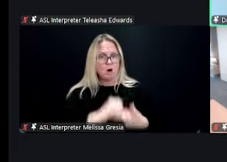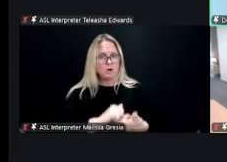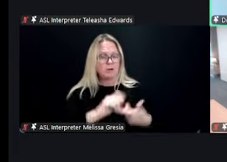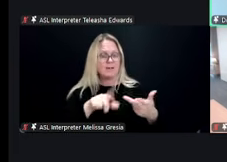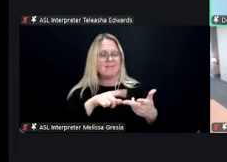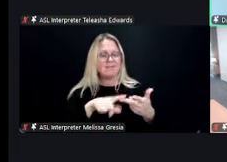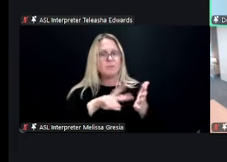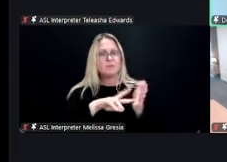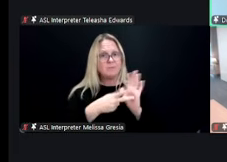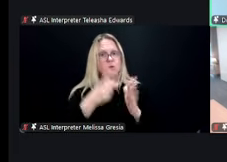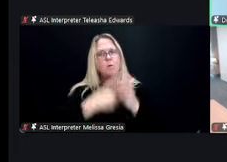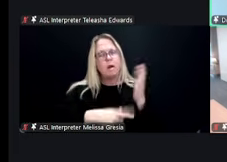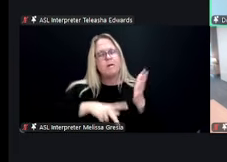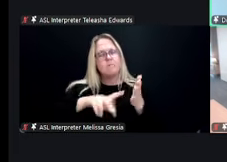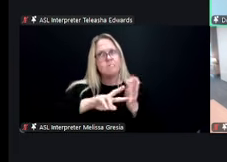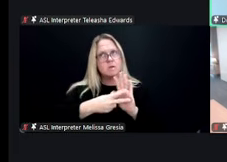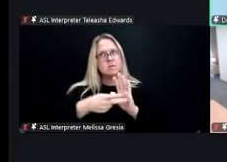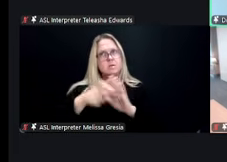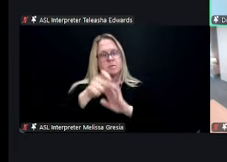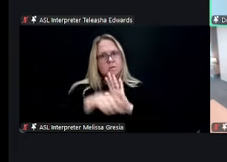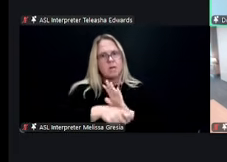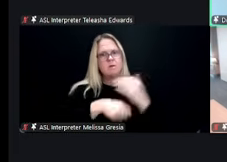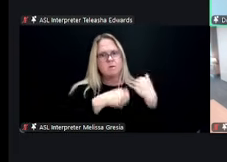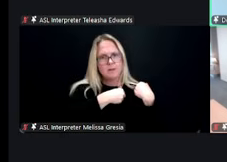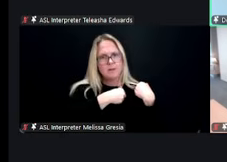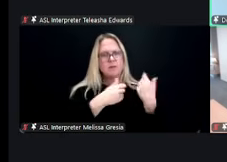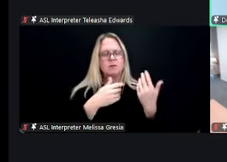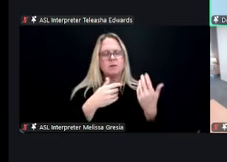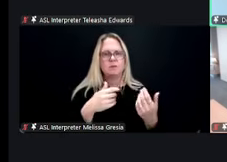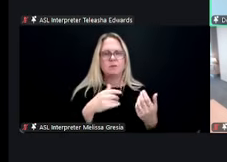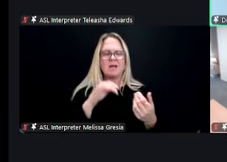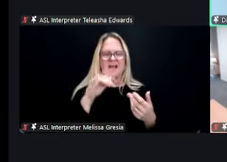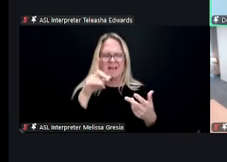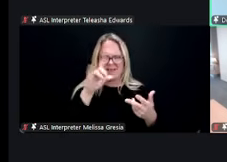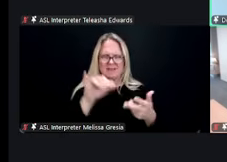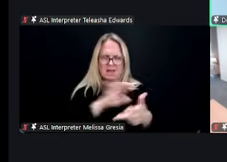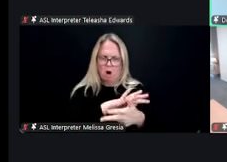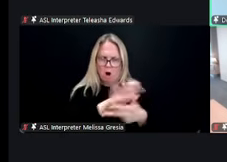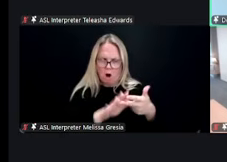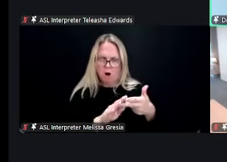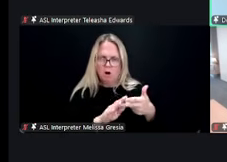state's responsibilities are. So, and I think that all of those things will translate into